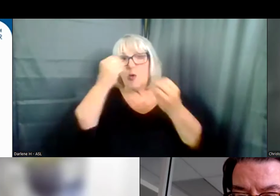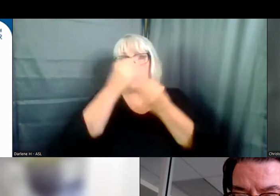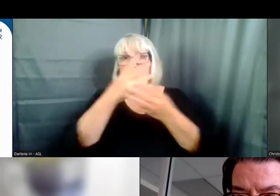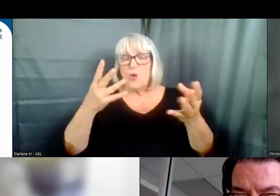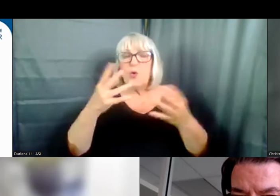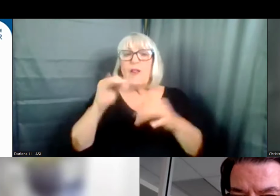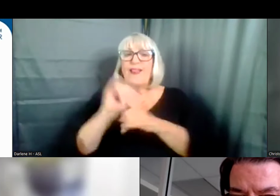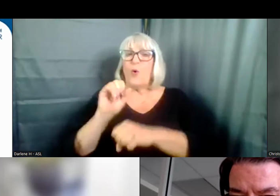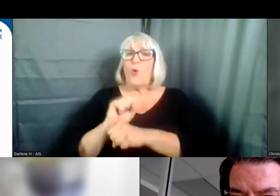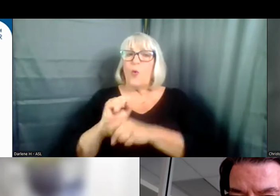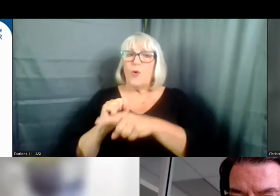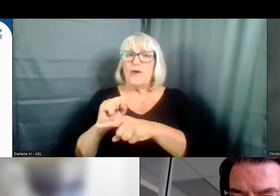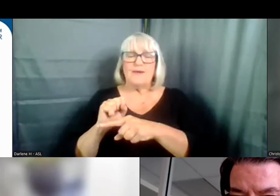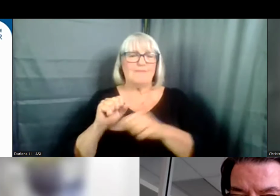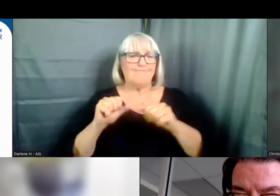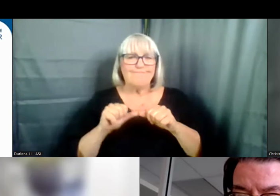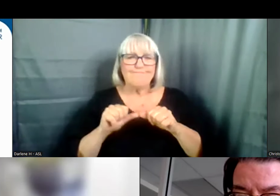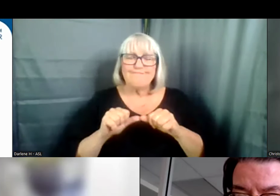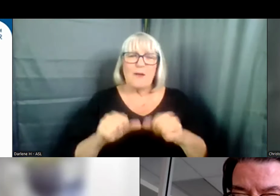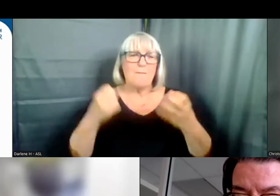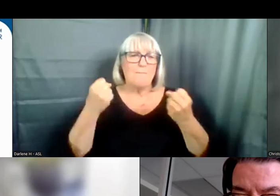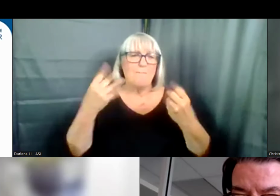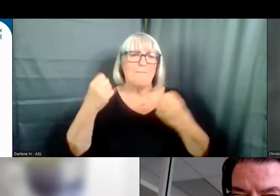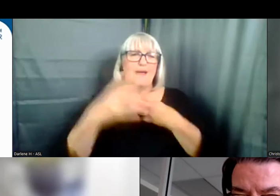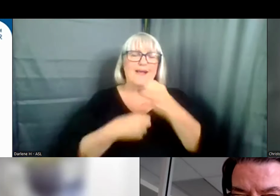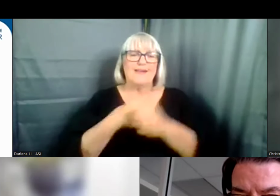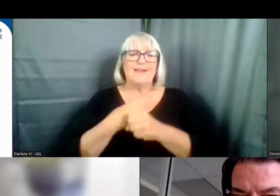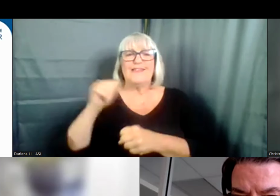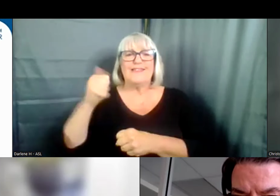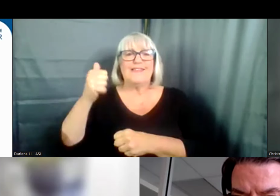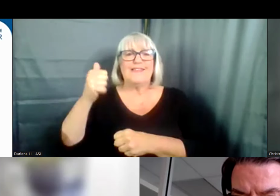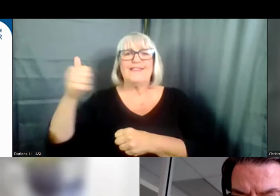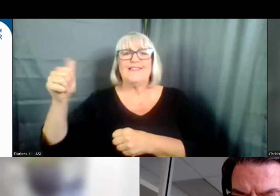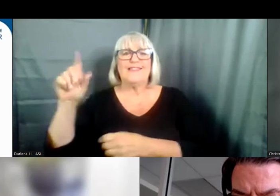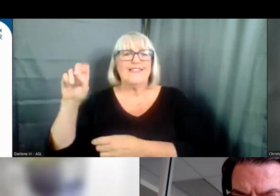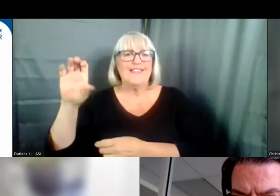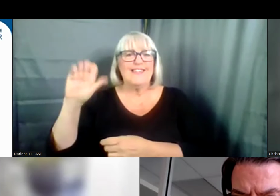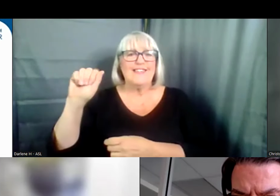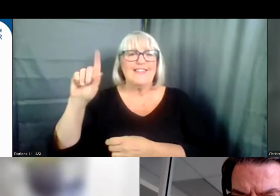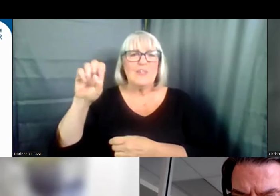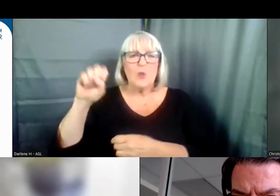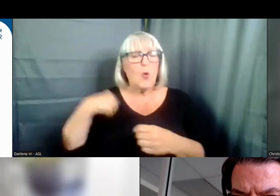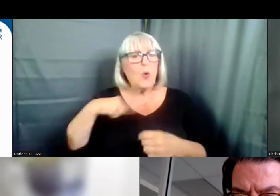continue. As Amy said, it is a decades long process, and so we'll be advocating to the state legislature to at least continue funding for